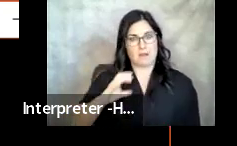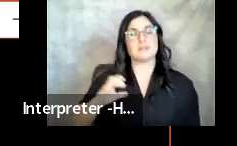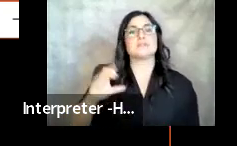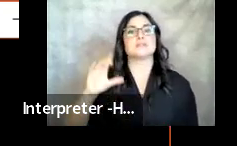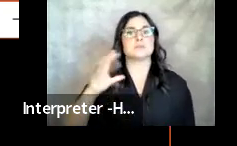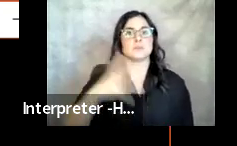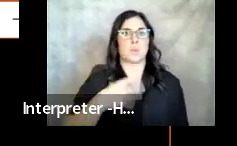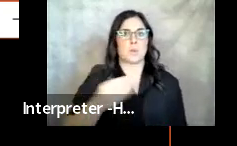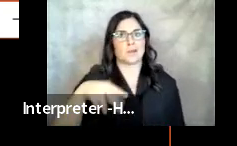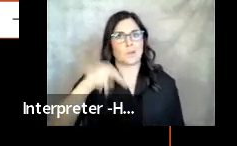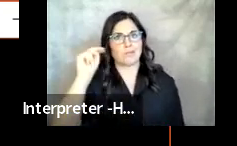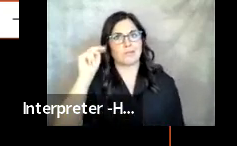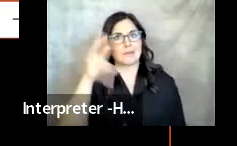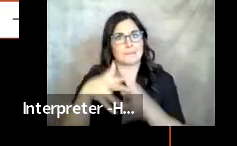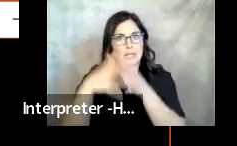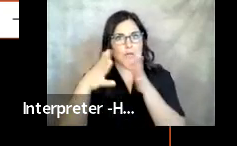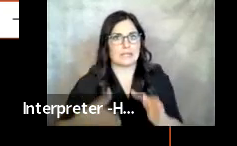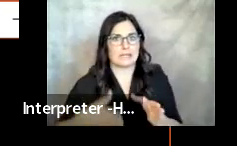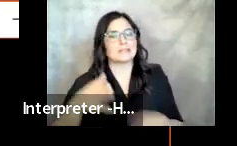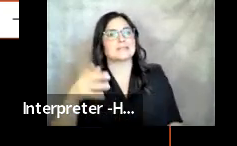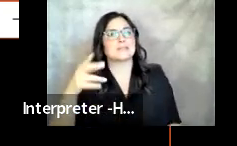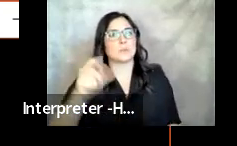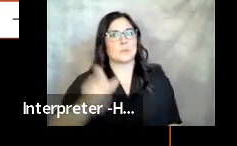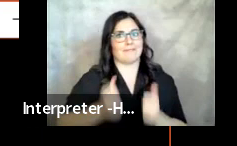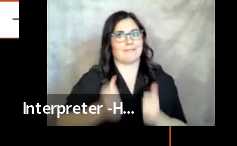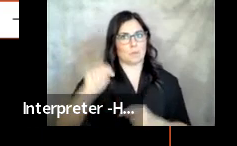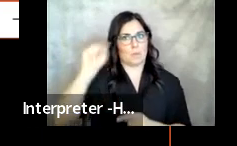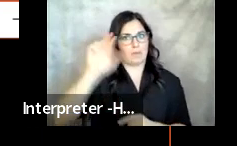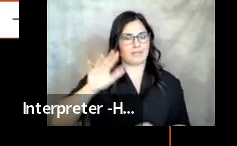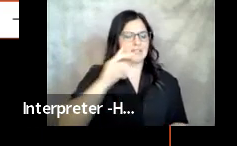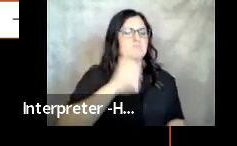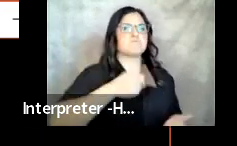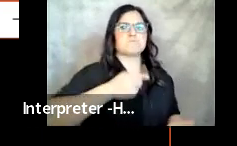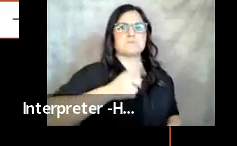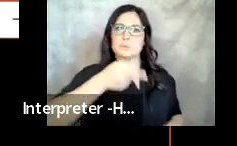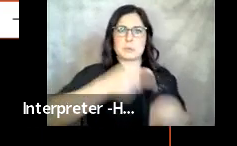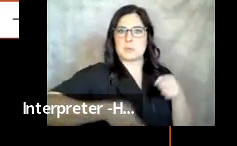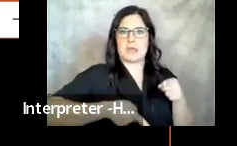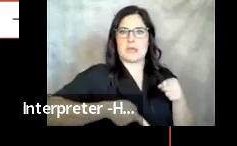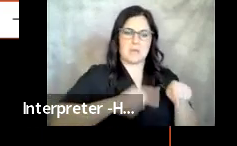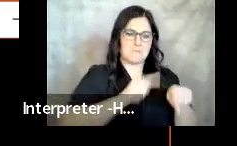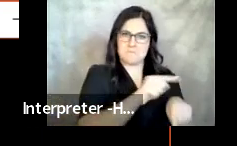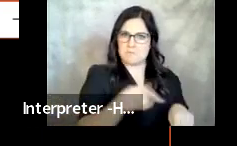No, you can't do that. They said to the Southerners, southern white folks. They said, you can't do that, and they.